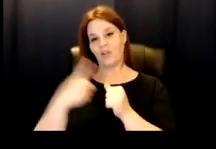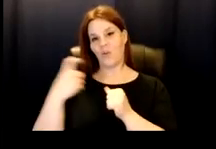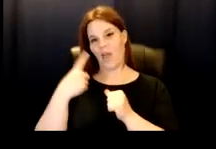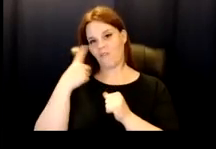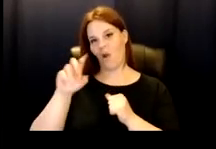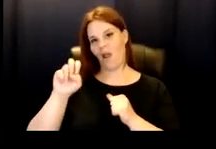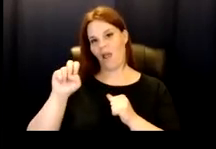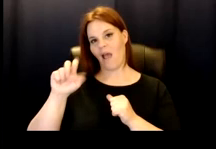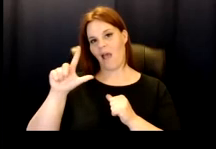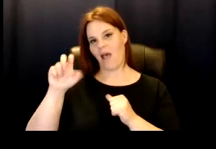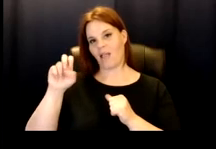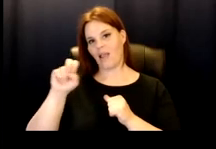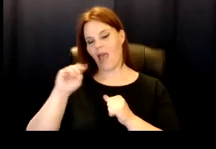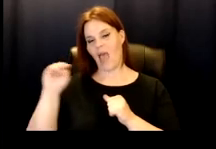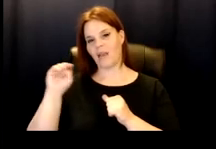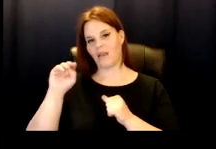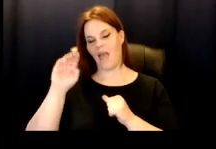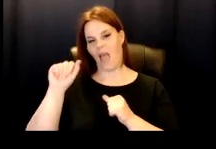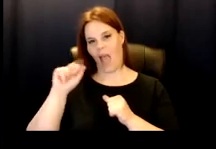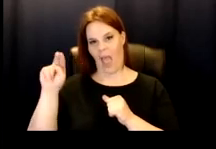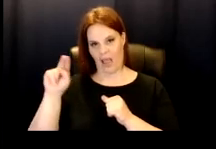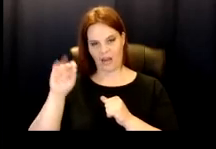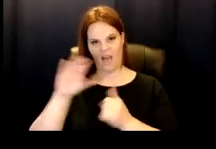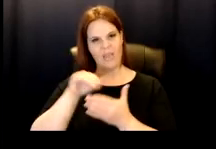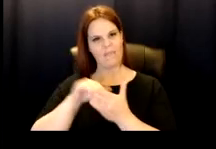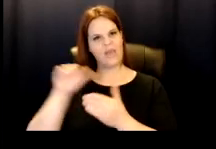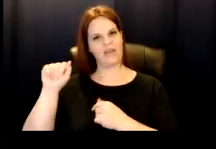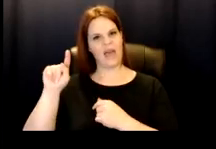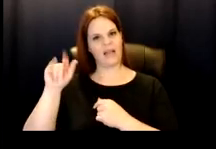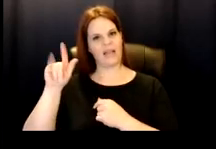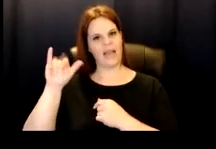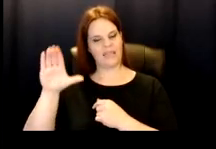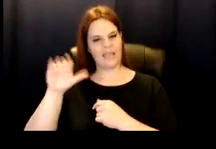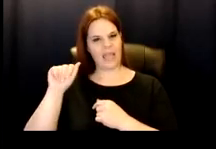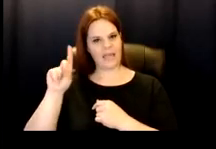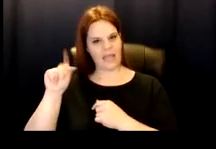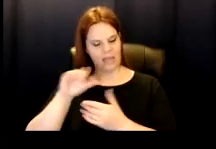Ann of the Mid Atlantic ADA Center. Was there any effort or data that differentiated the